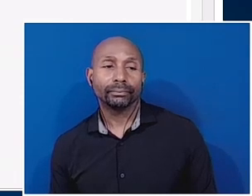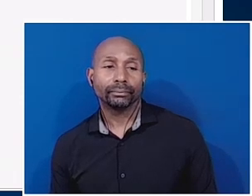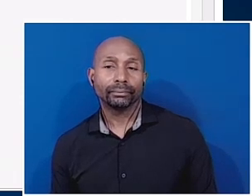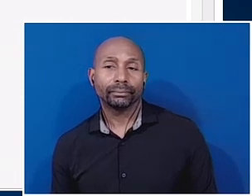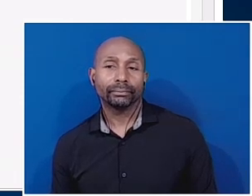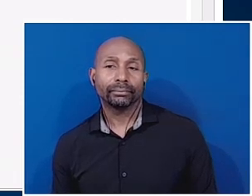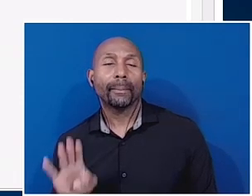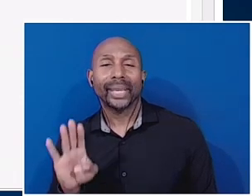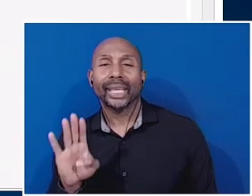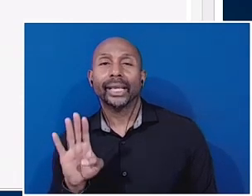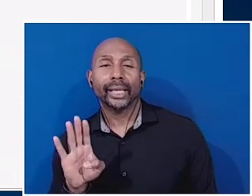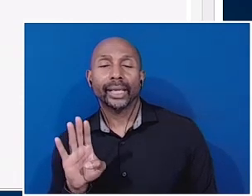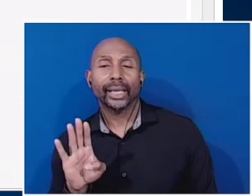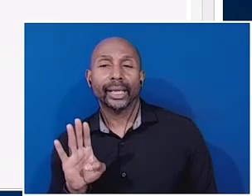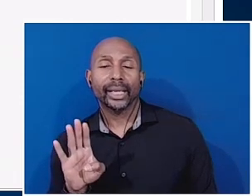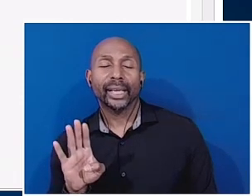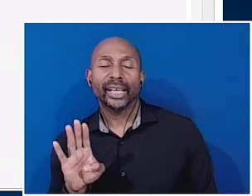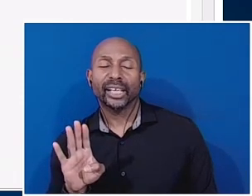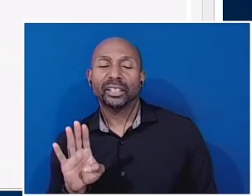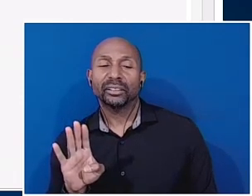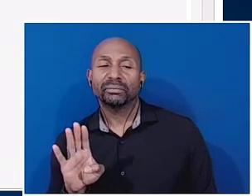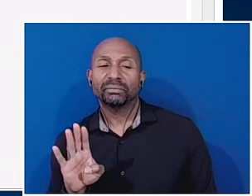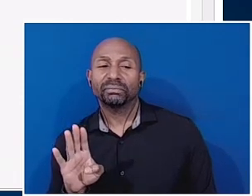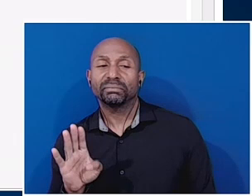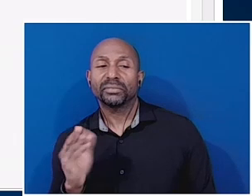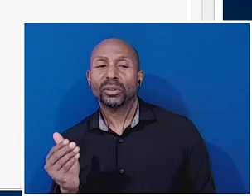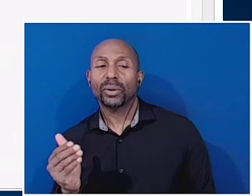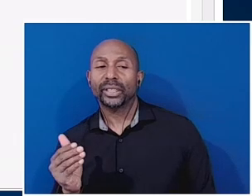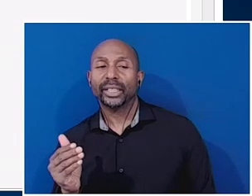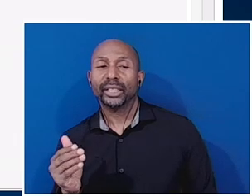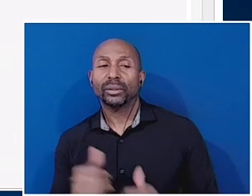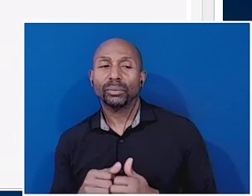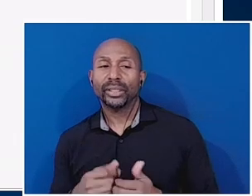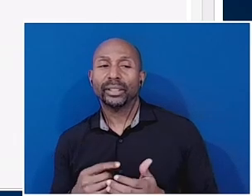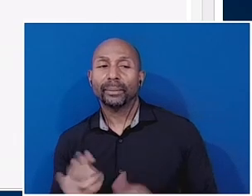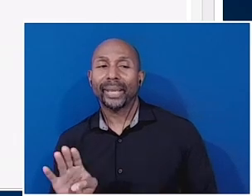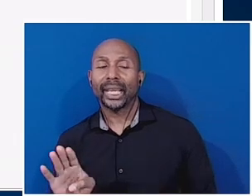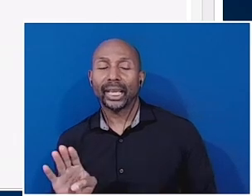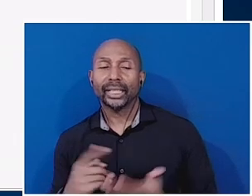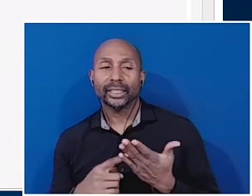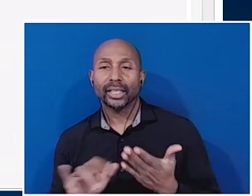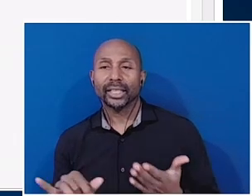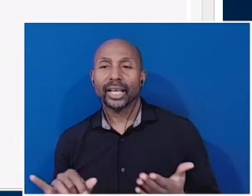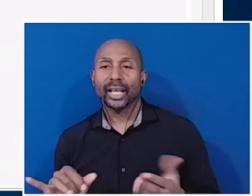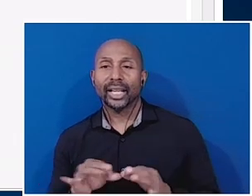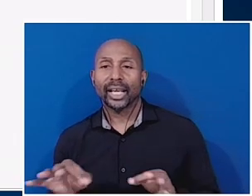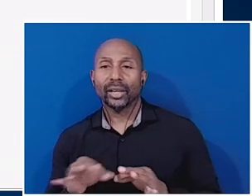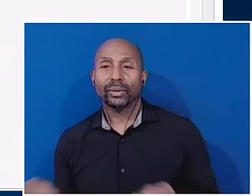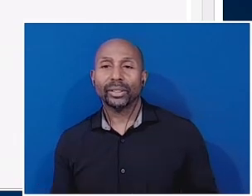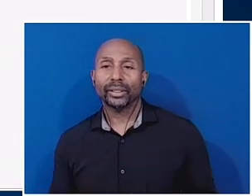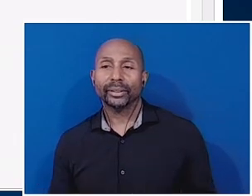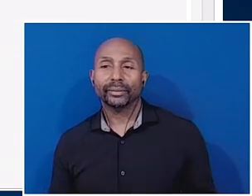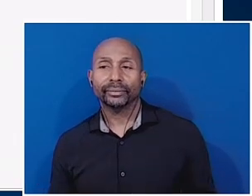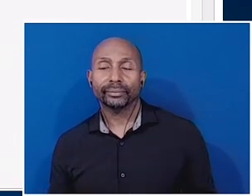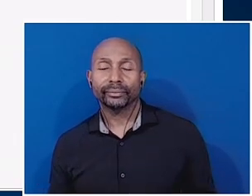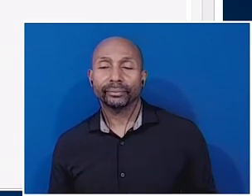separately and discuss that language there. Yep. Jamie, I see your hand first.